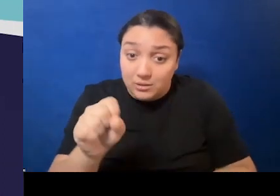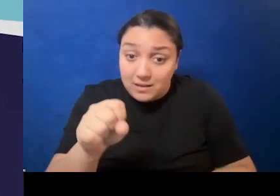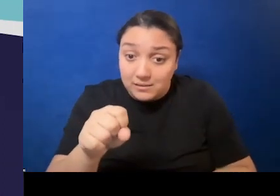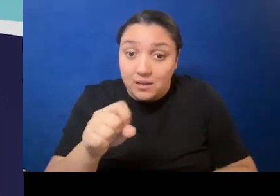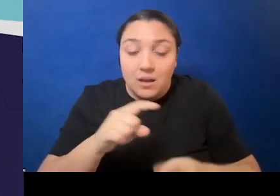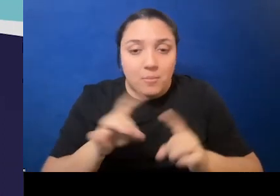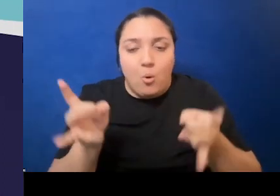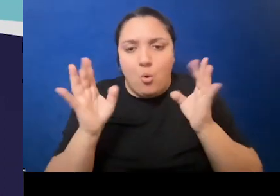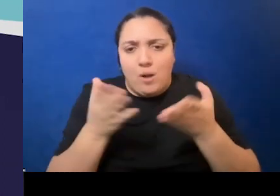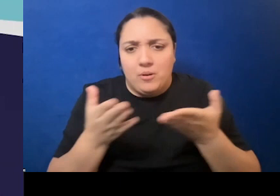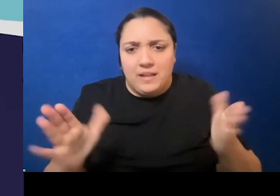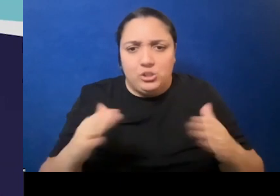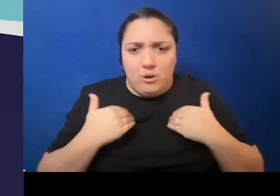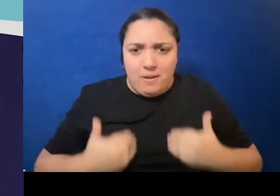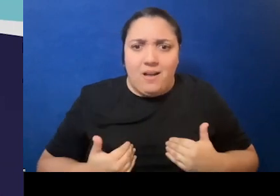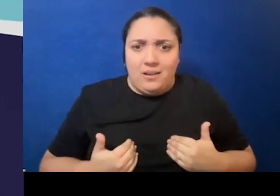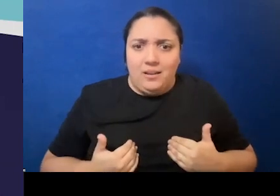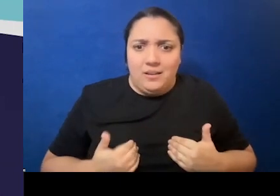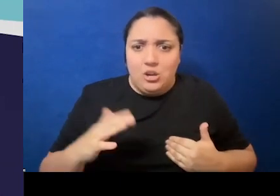ANXIETY CAN DO TERRIBLE THINGS